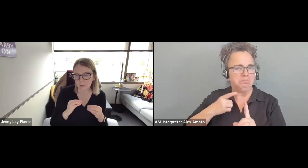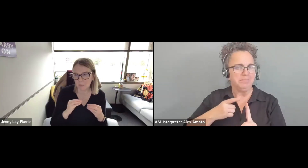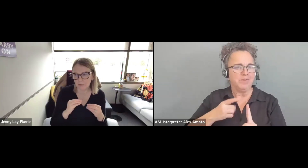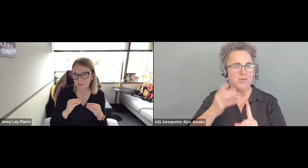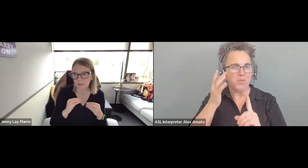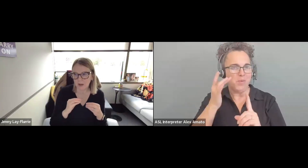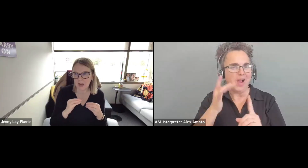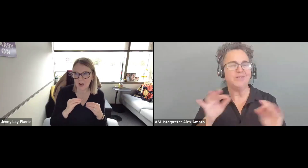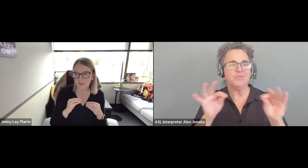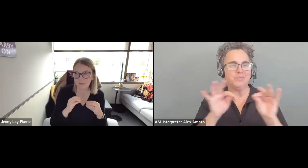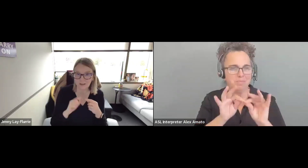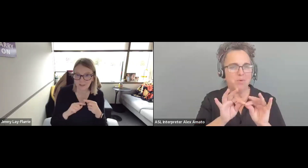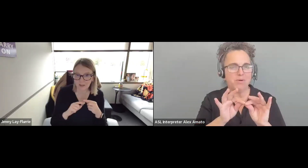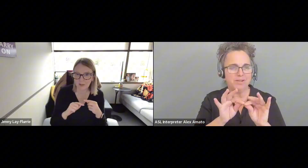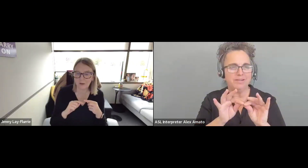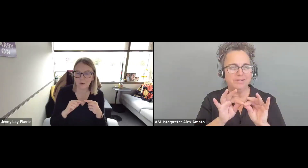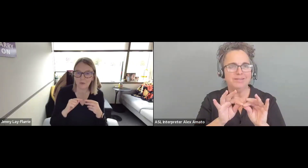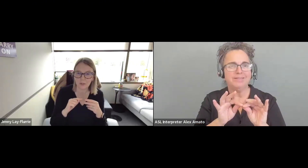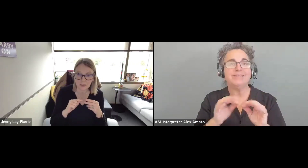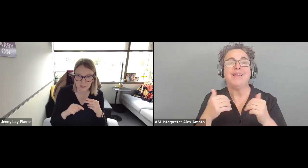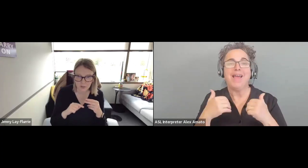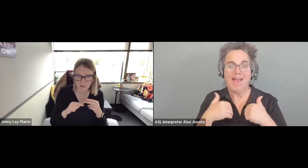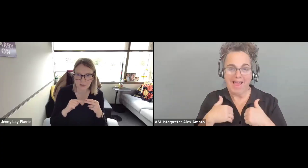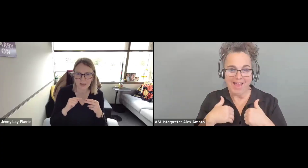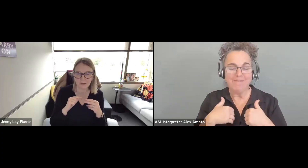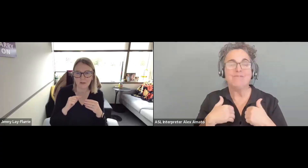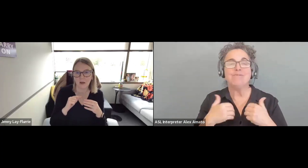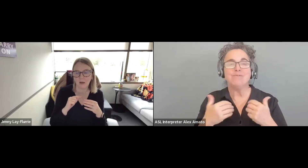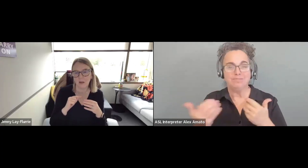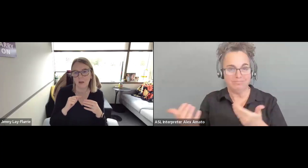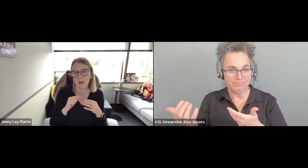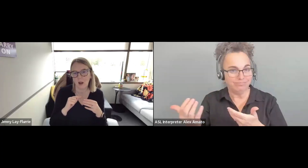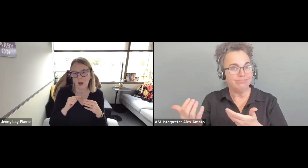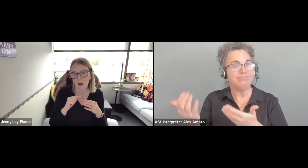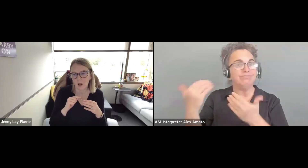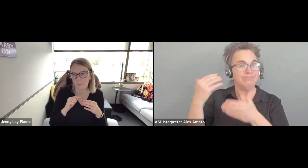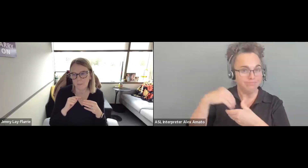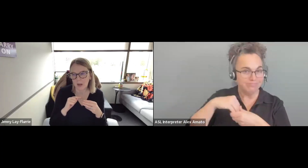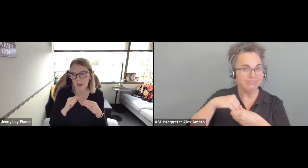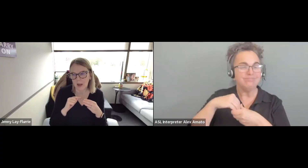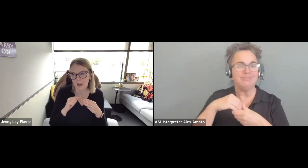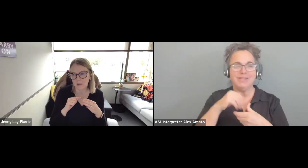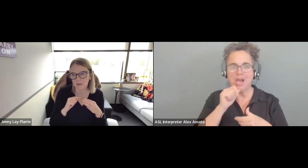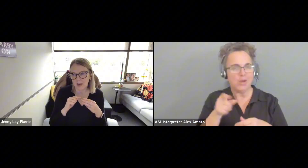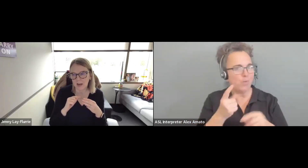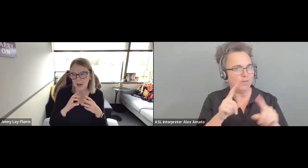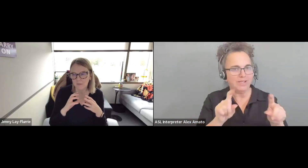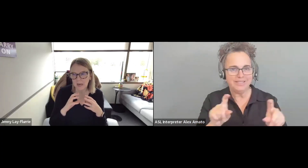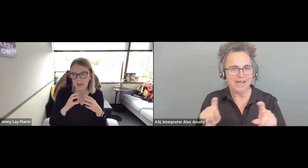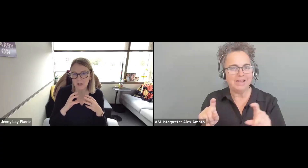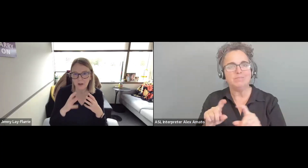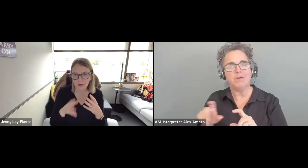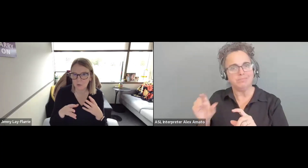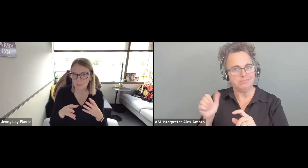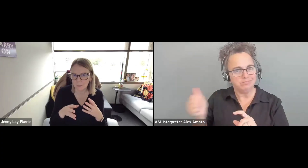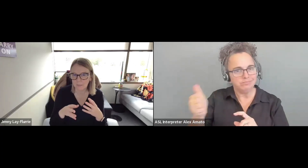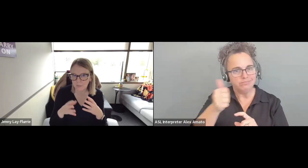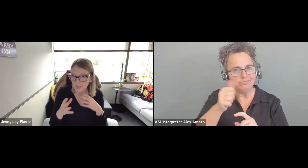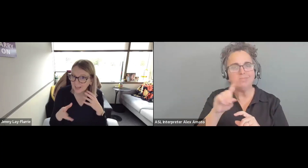so important to have listening vehicles in addition to testing and have a learn it all